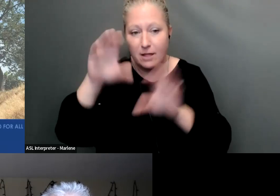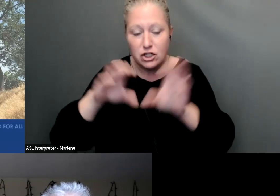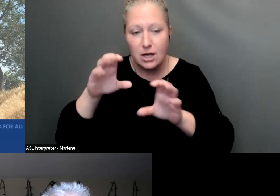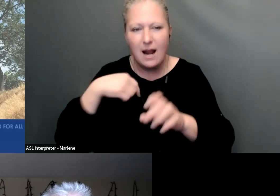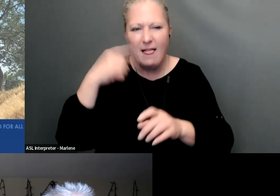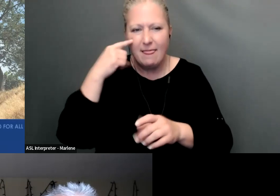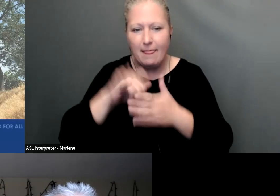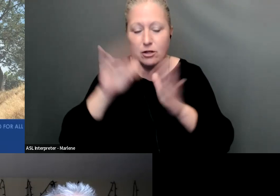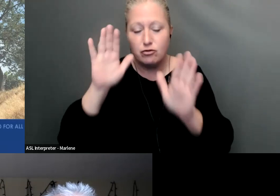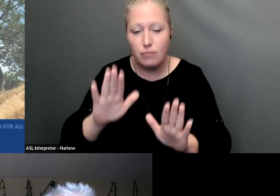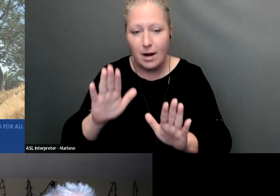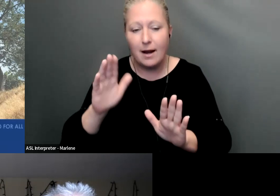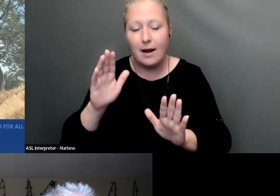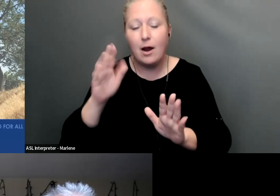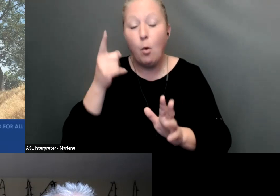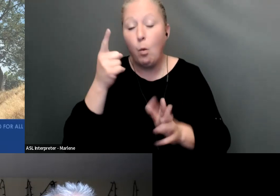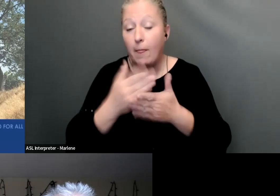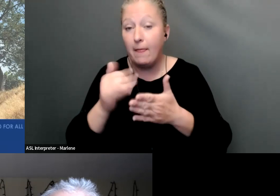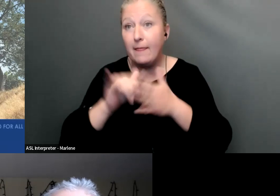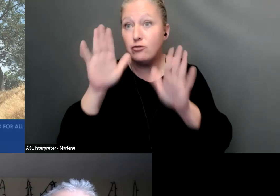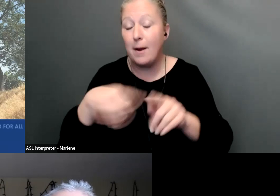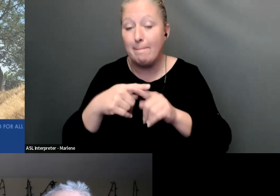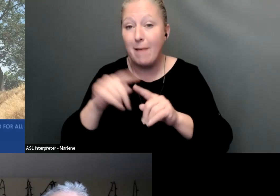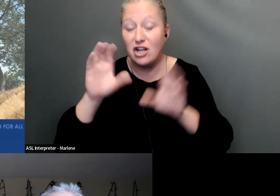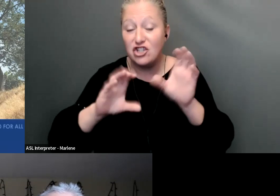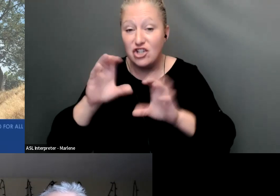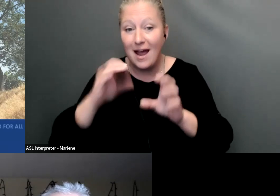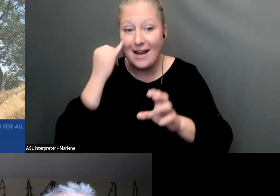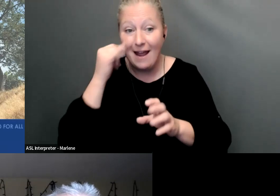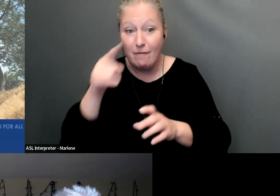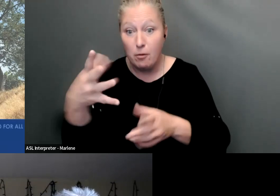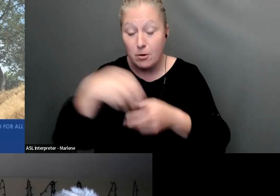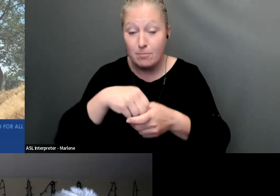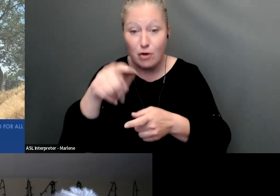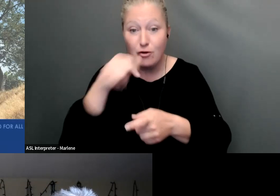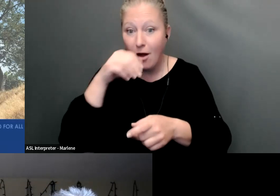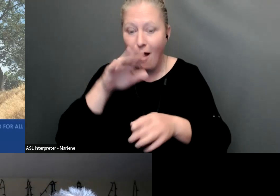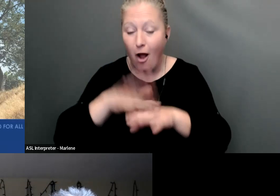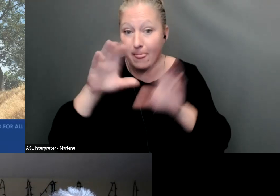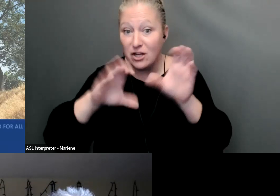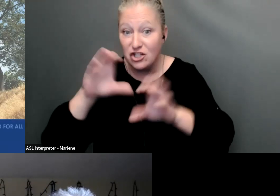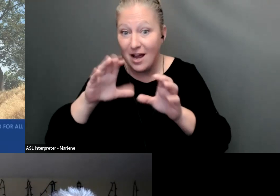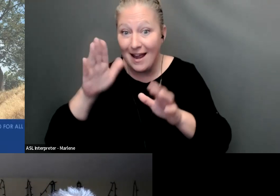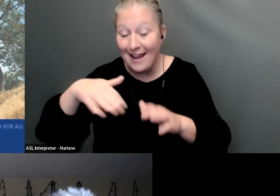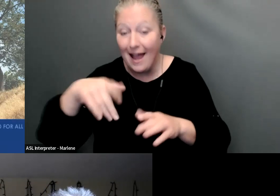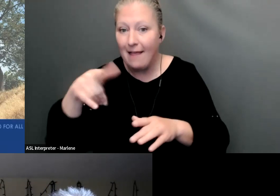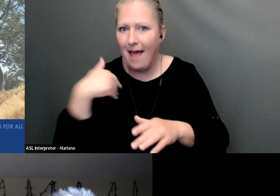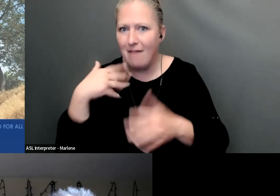think that's really great and I think one of the things that's great about chat if you're not if you're participating in the chat. I think that's really great. And I think one of the things that's great about chat. If you're not participating and not on the chat yet there’s some good contacts and